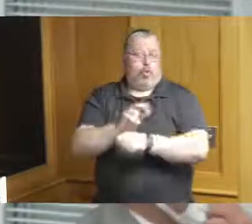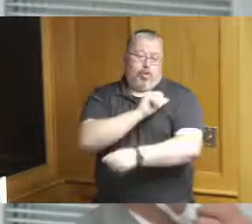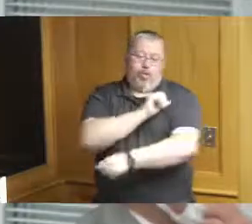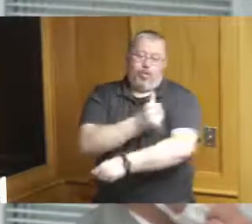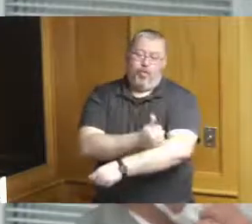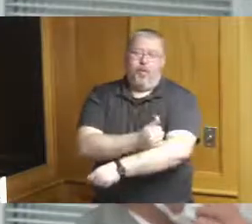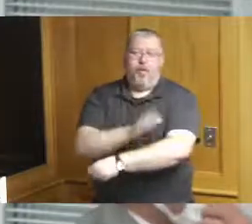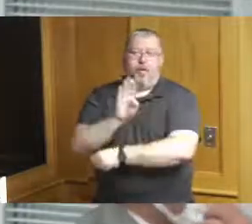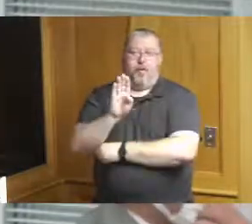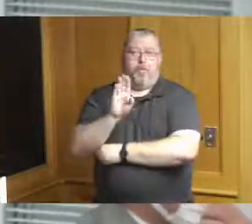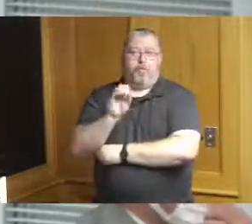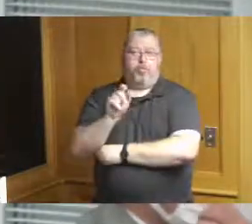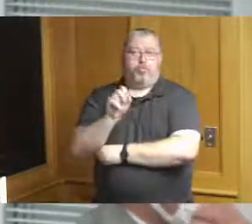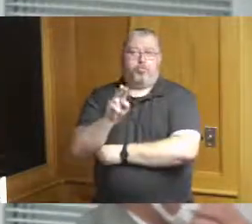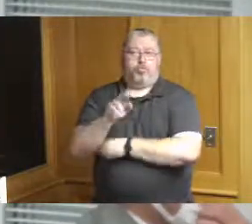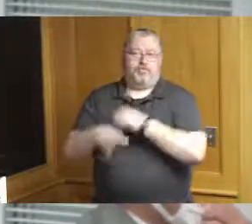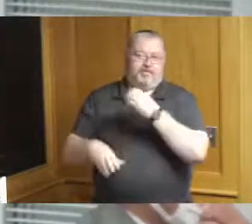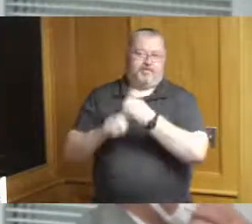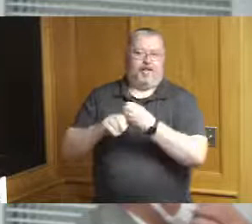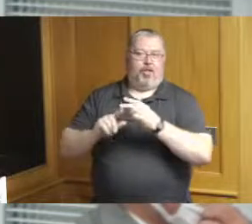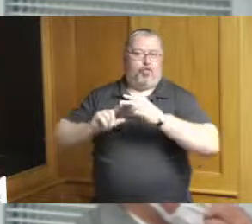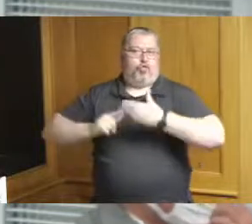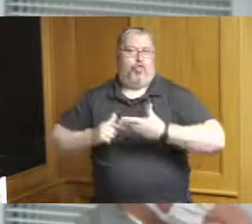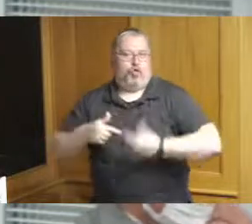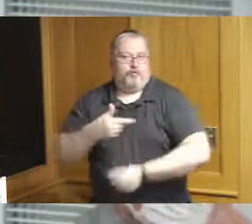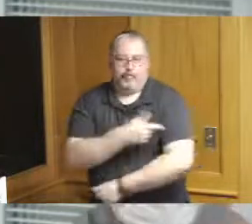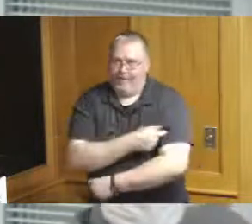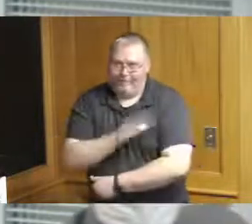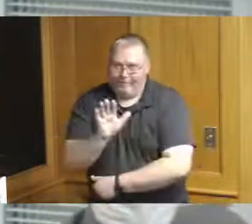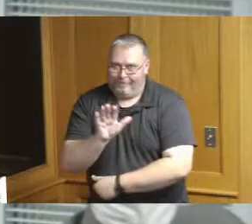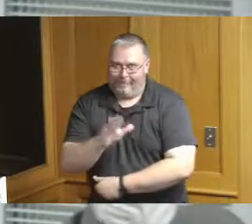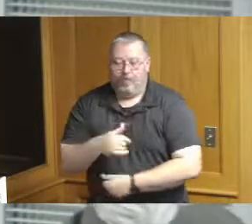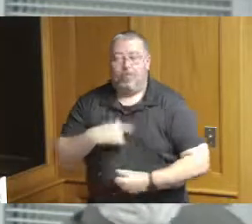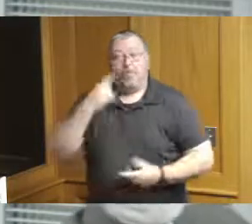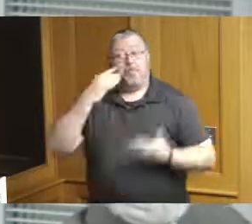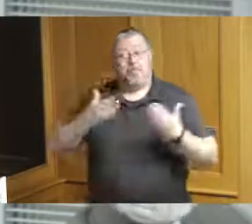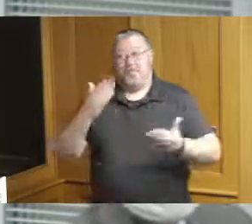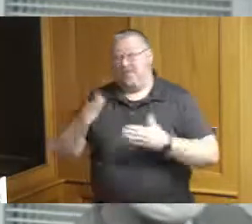booster shot so nothing available at this point there is some talk that come January February